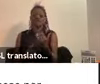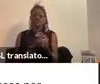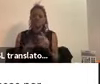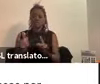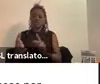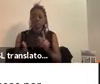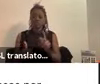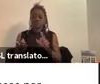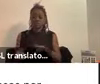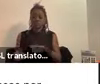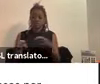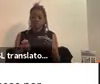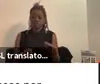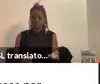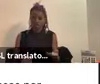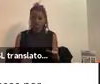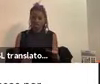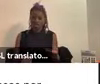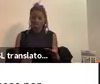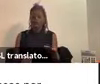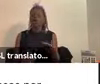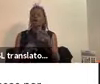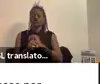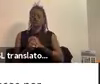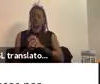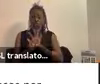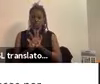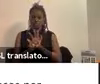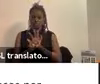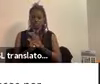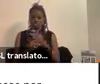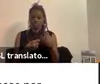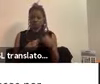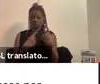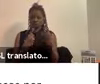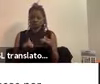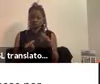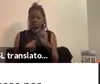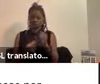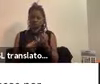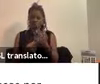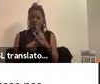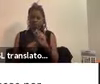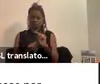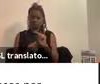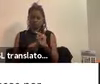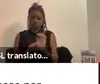since June, and again, this has pretty much been in unvaccinated